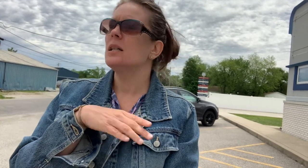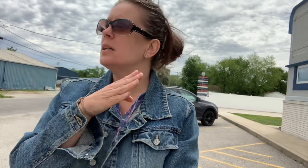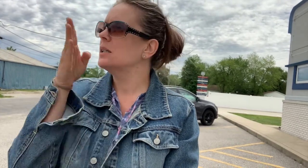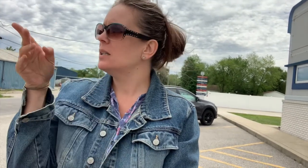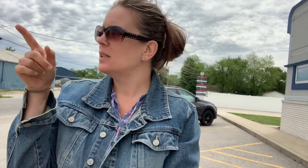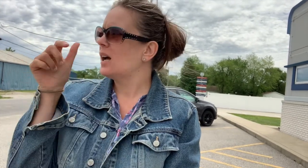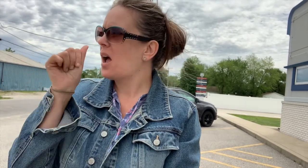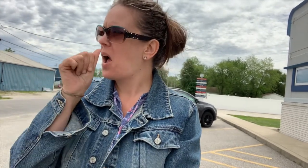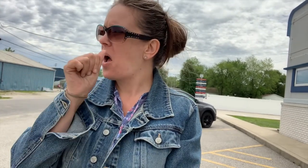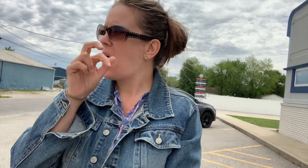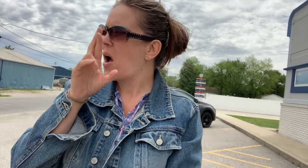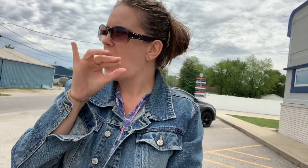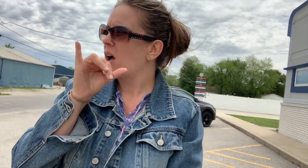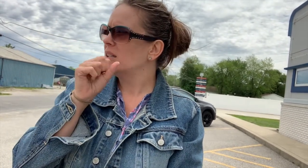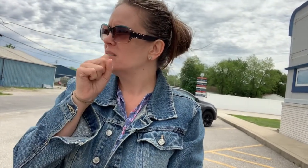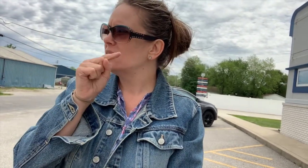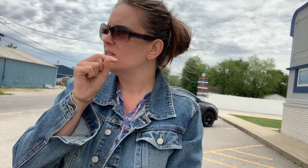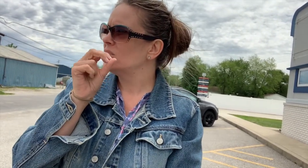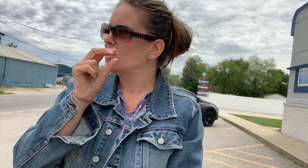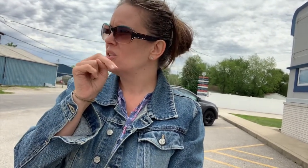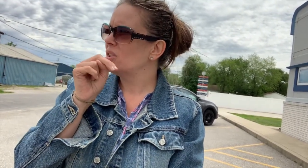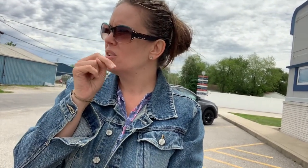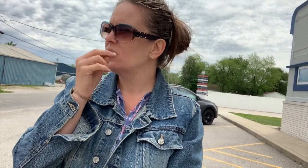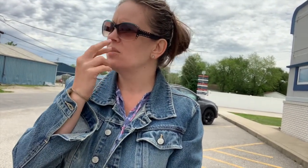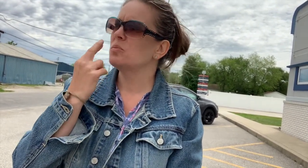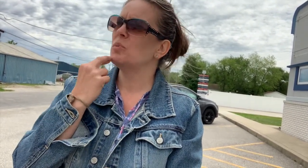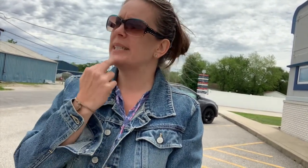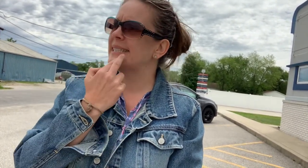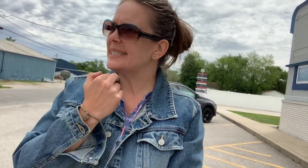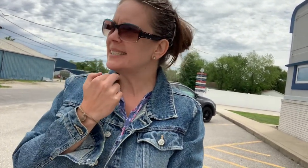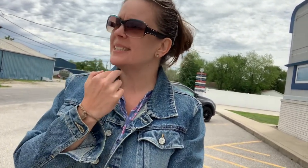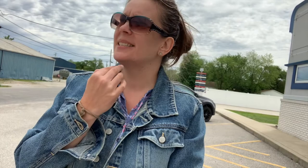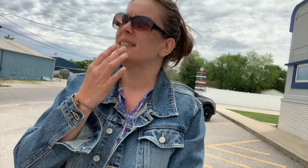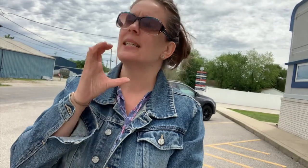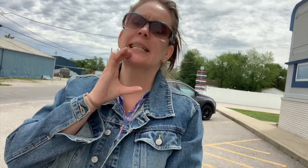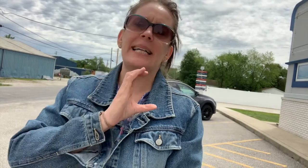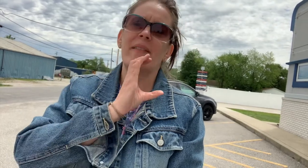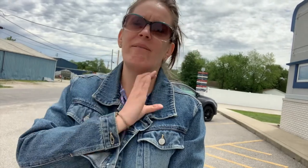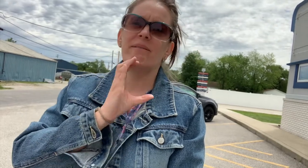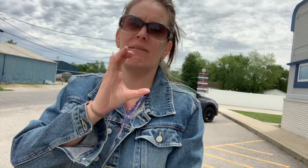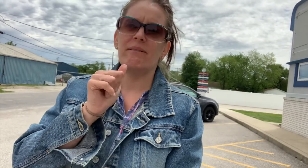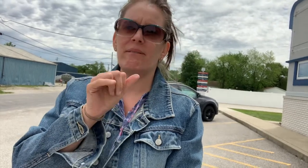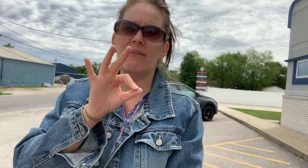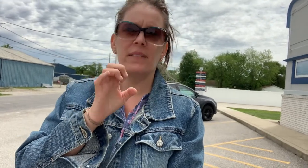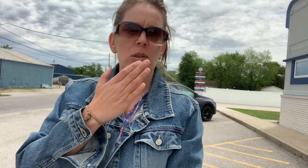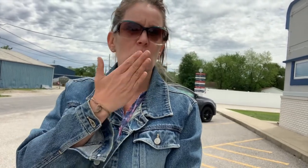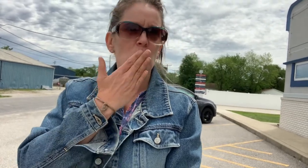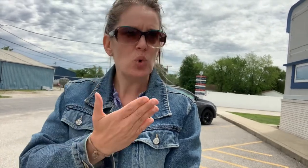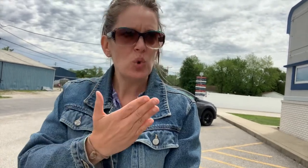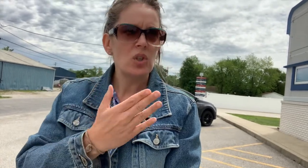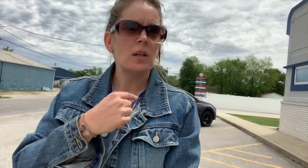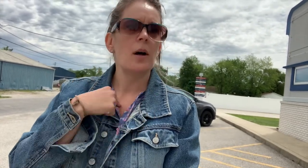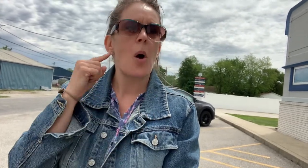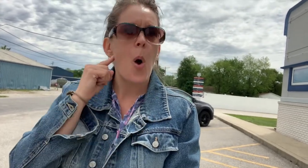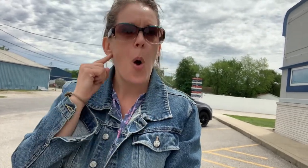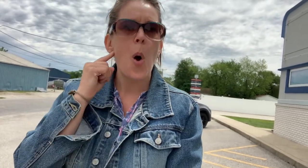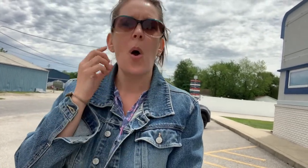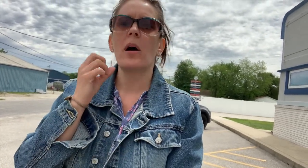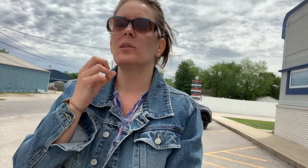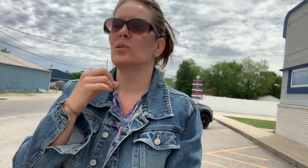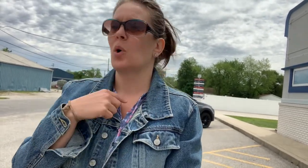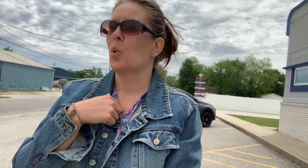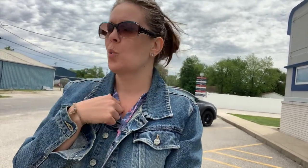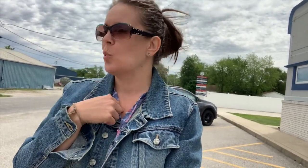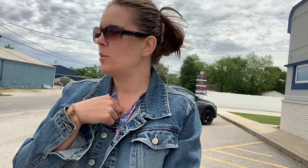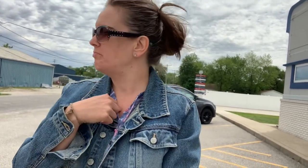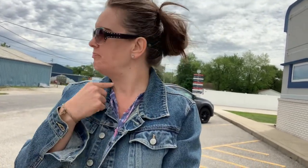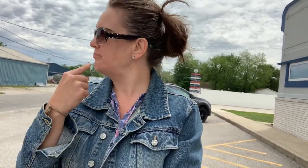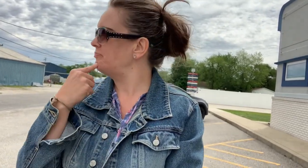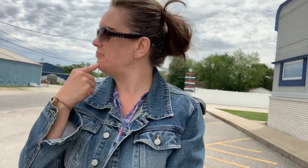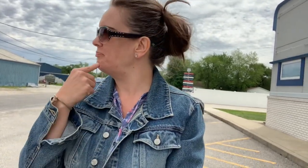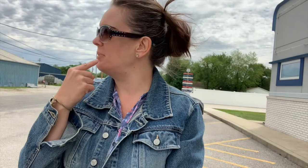Other cafe called Ariston are good which I heard also which is so disappointing....